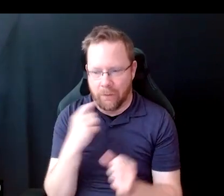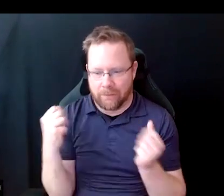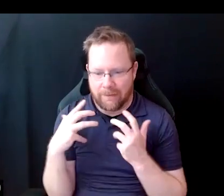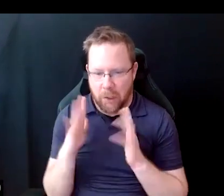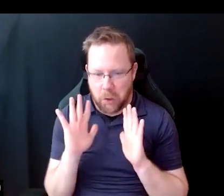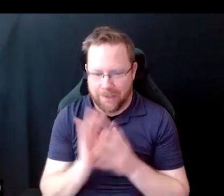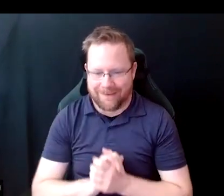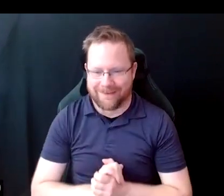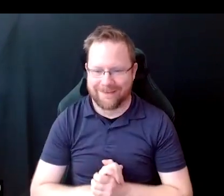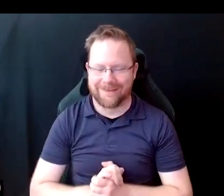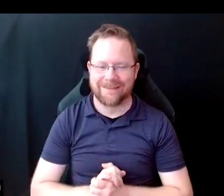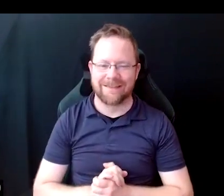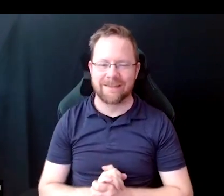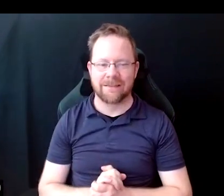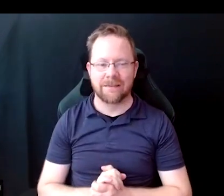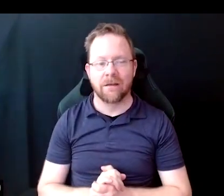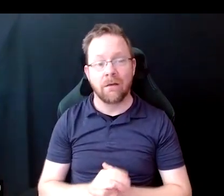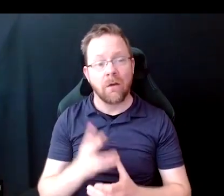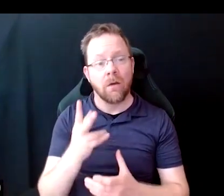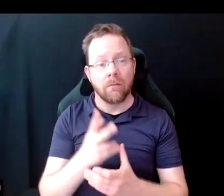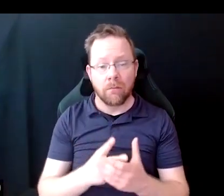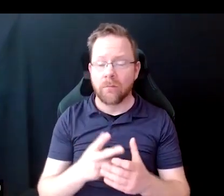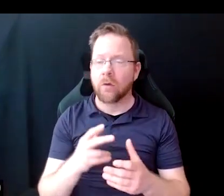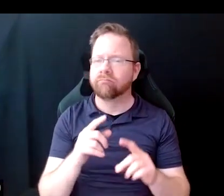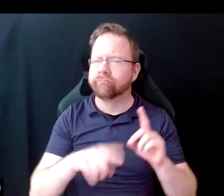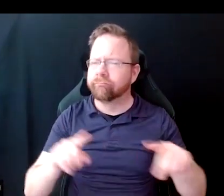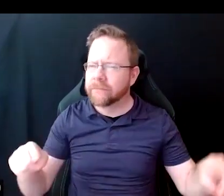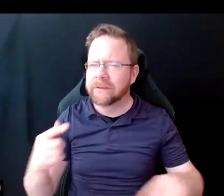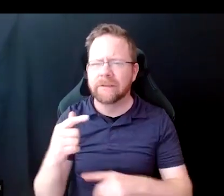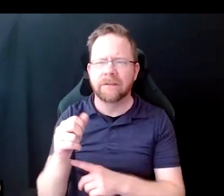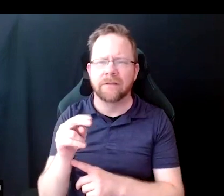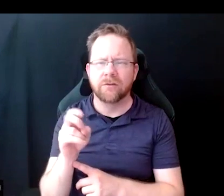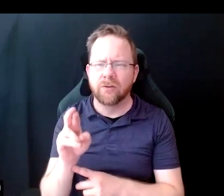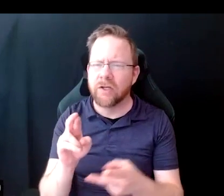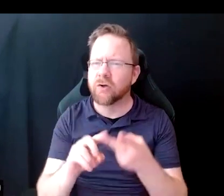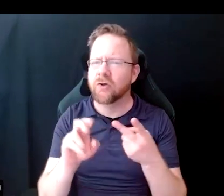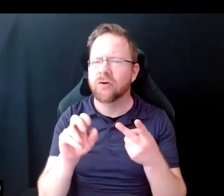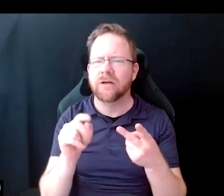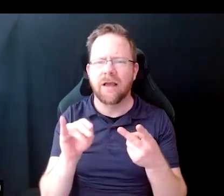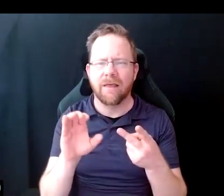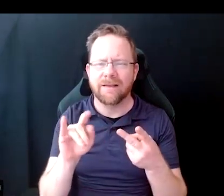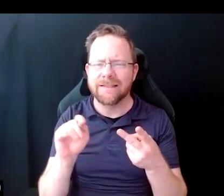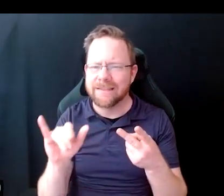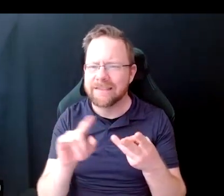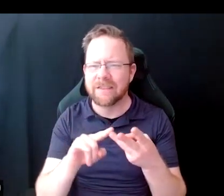It's a gender and ethnically-diverse group of folks,